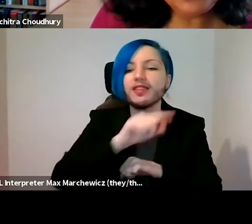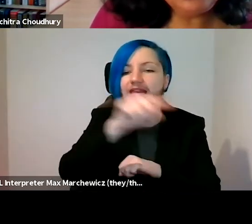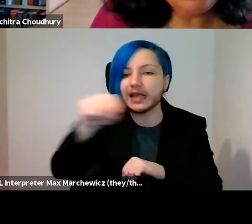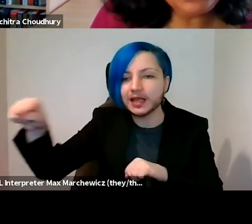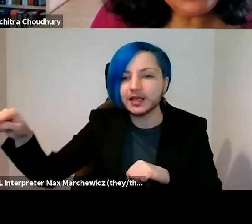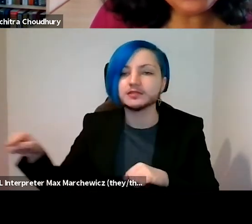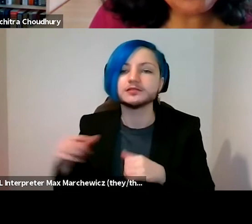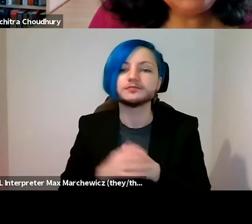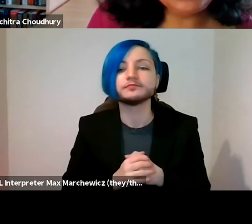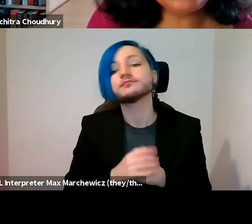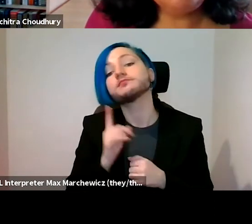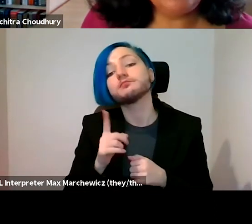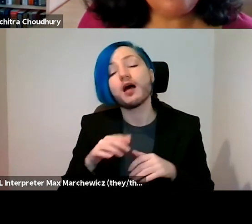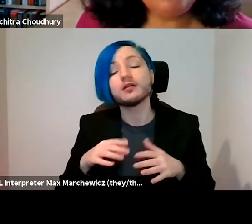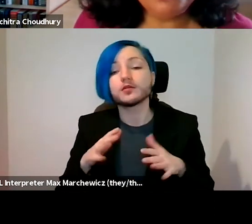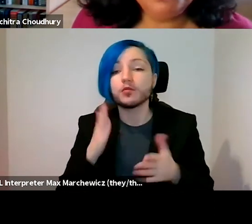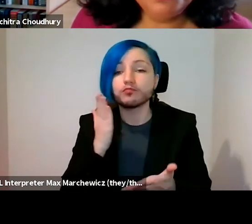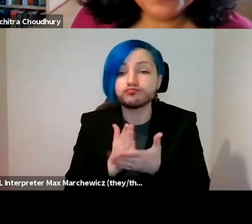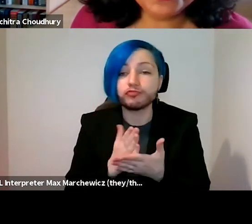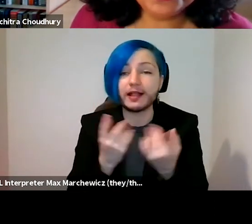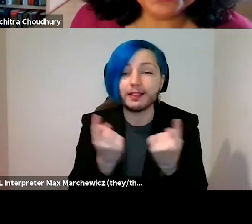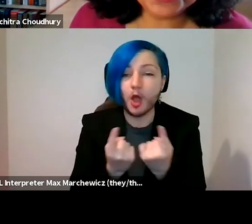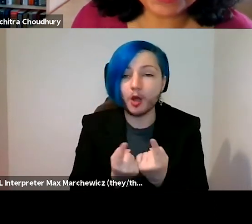But while authentic objects have long ruled the roost